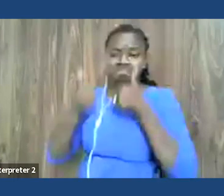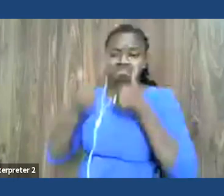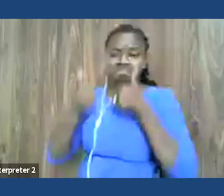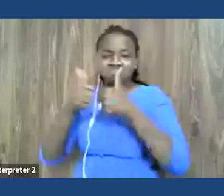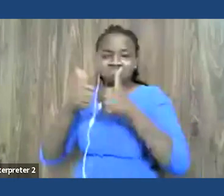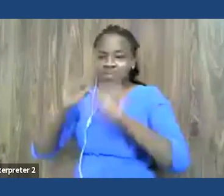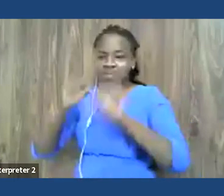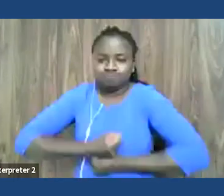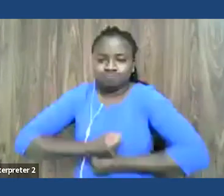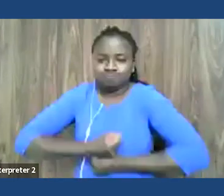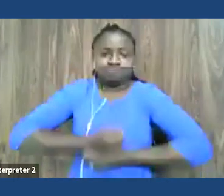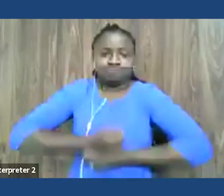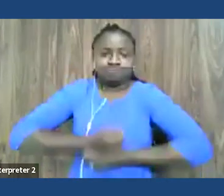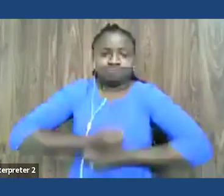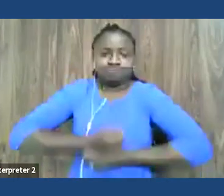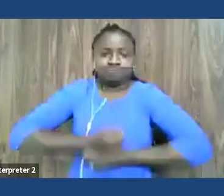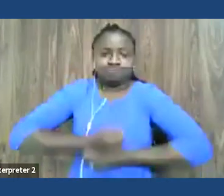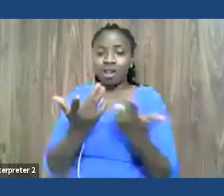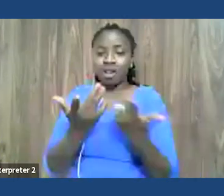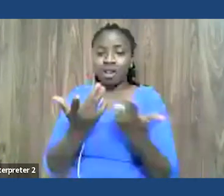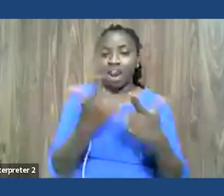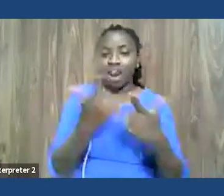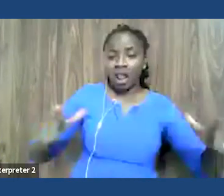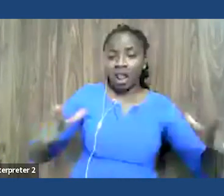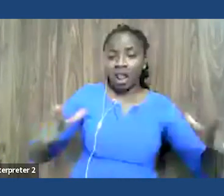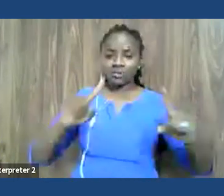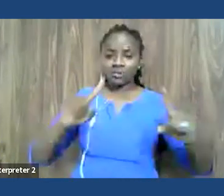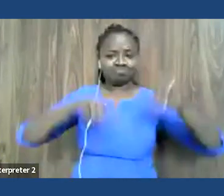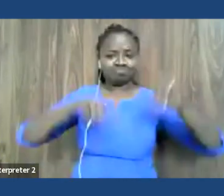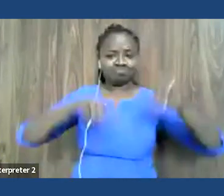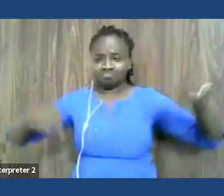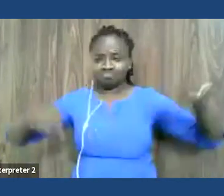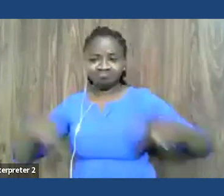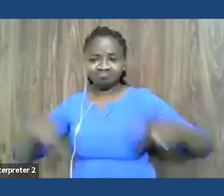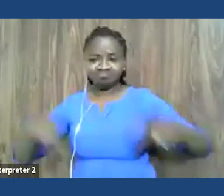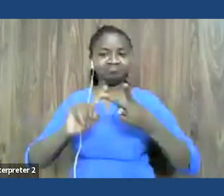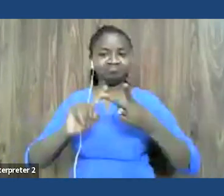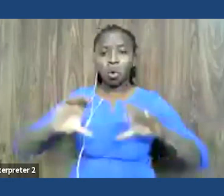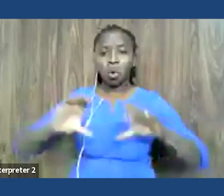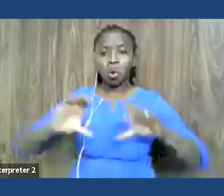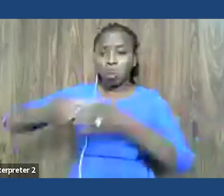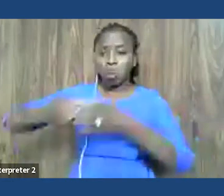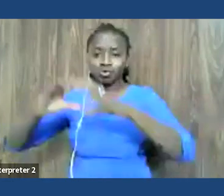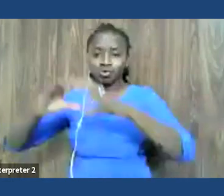language and right community, unique features into the different curriculums.